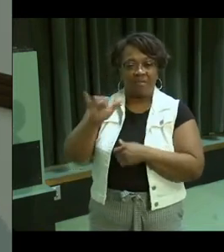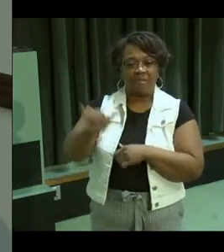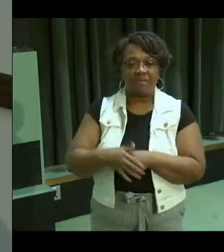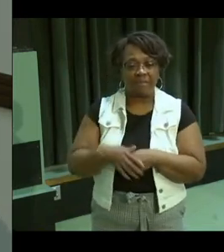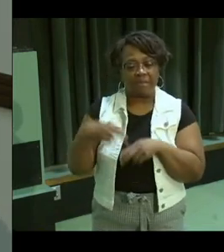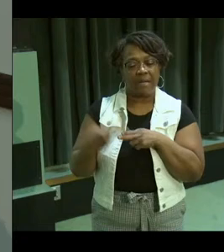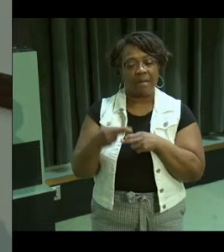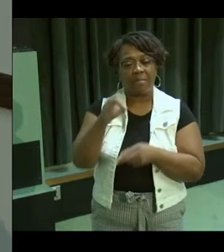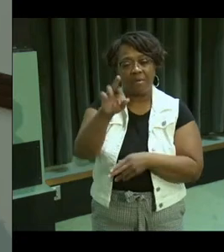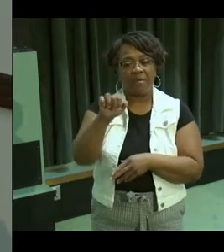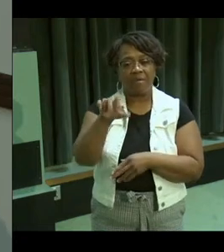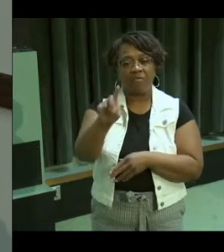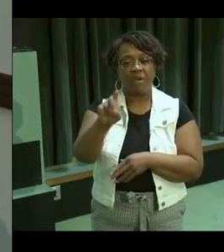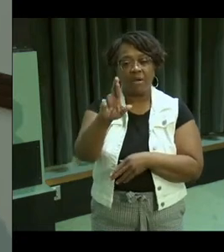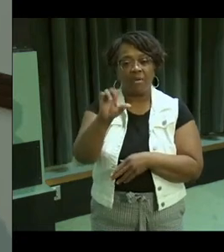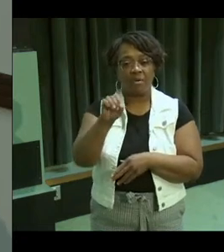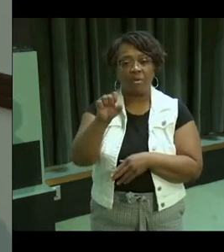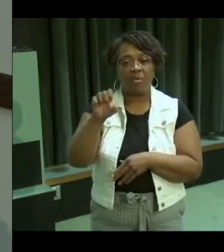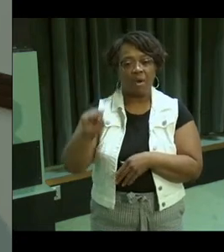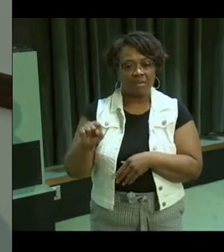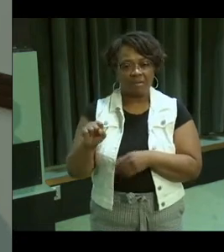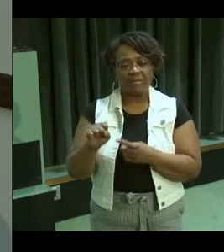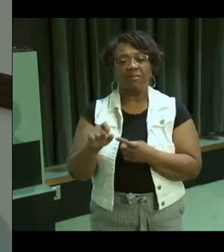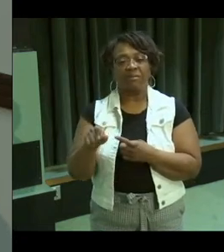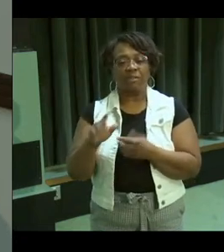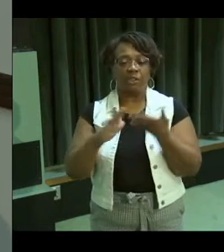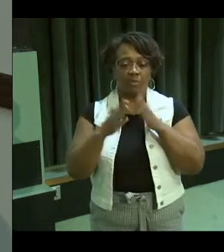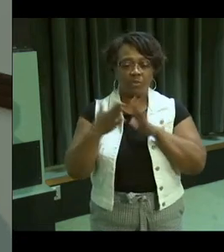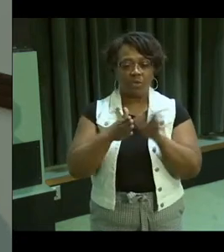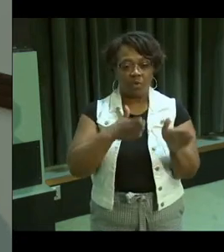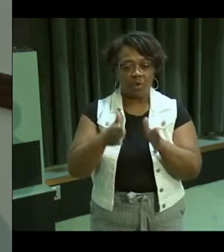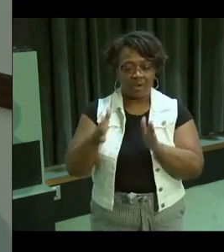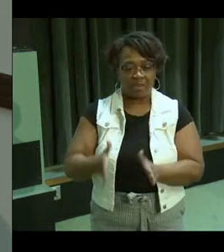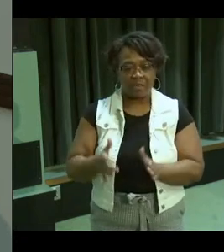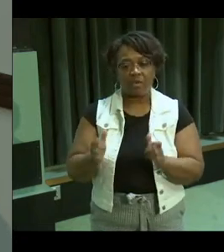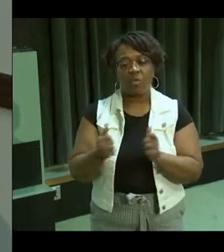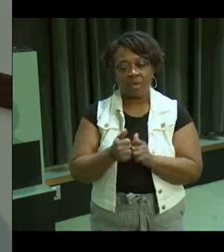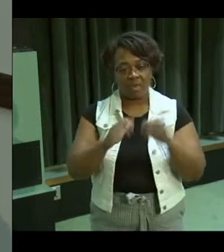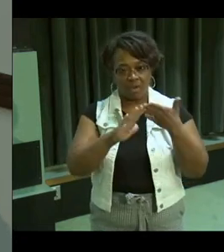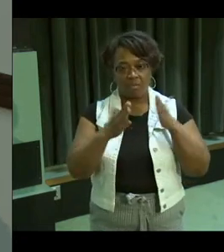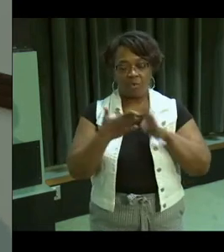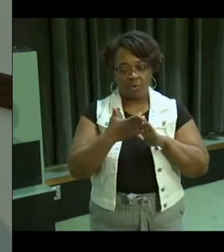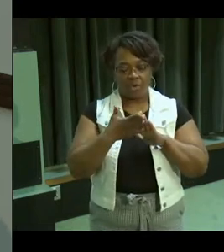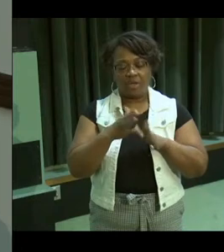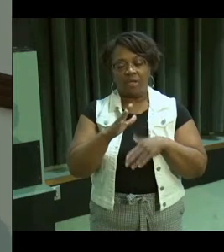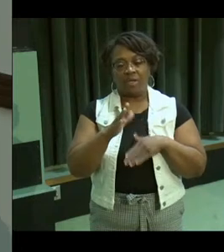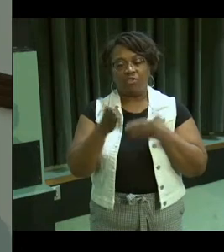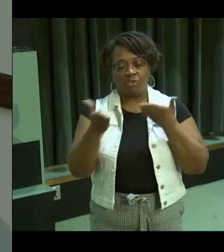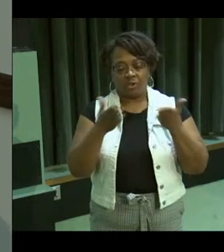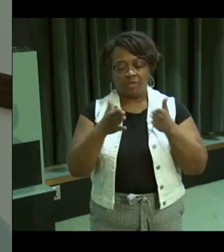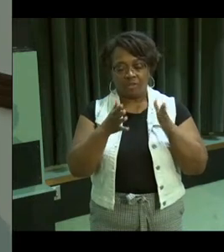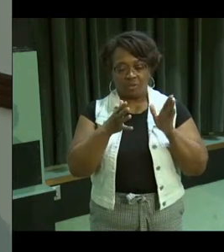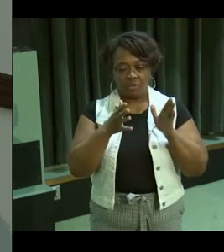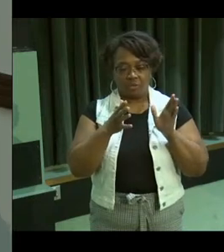Ross, and he was a community organizer with the Community